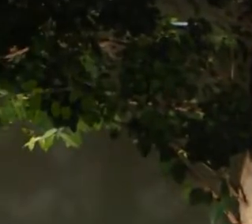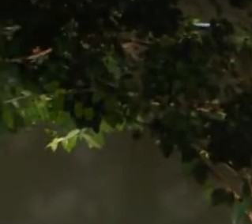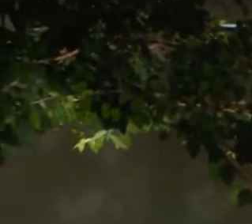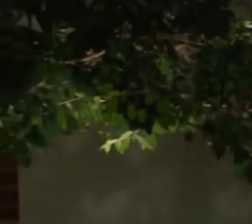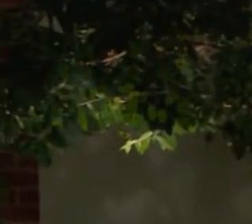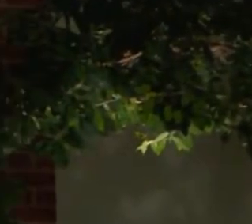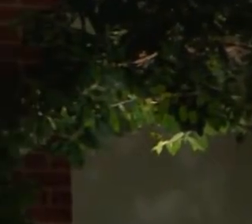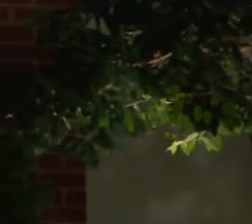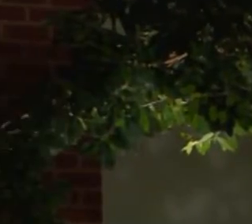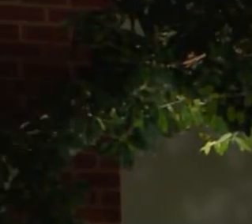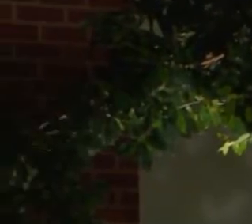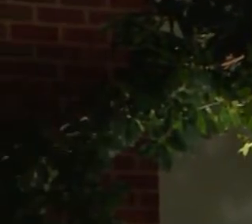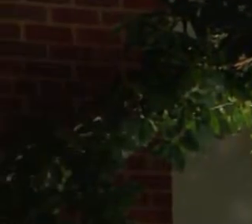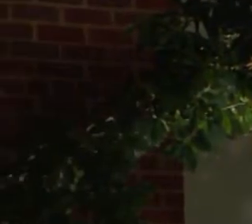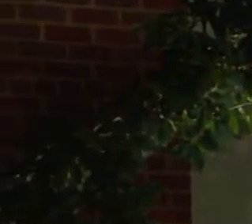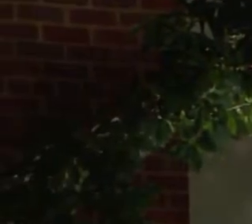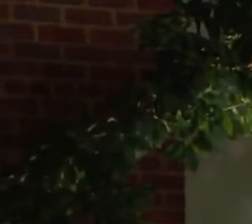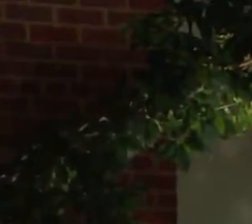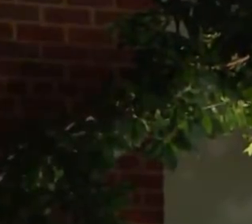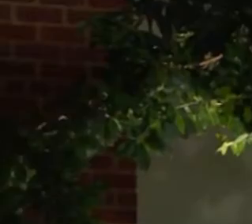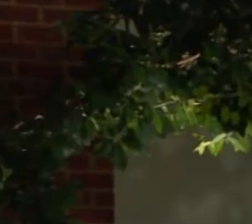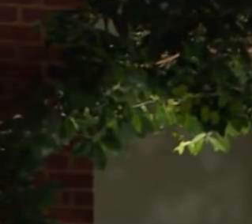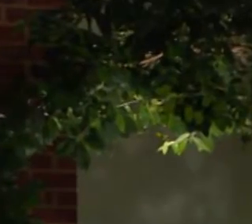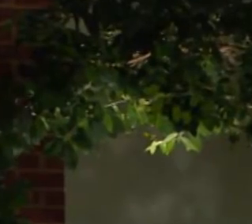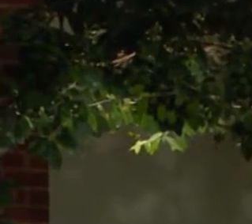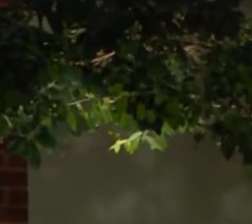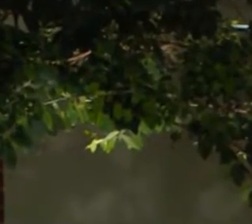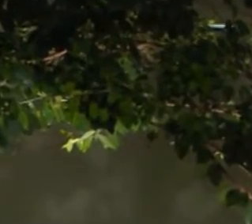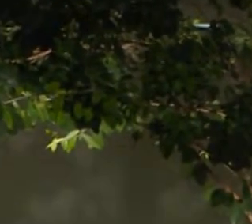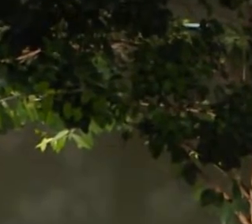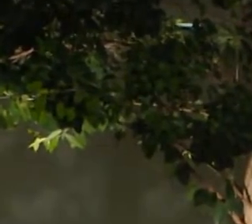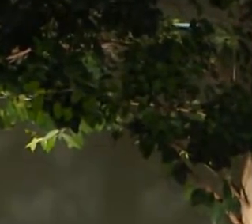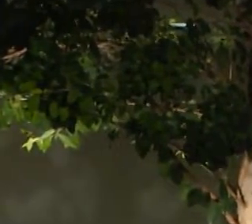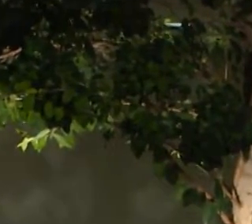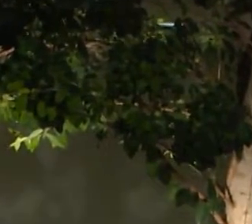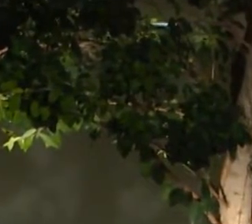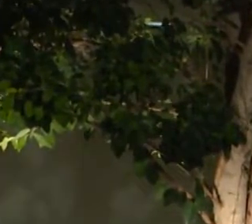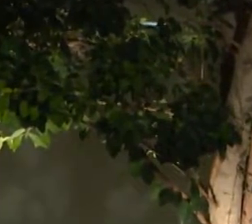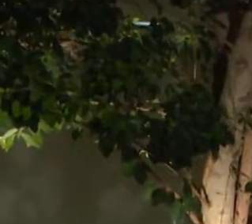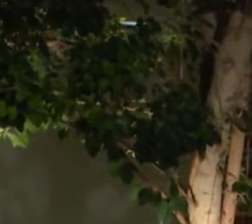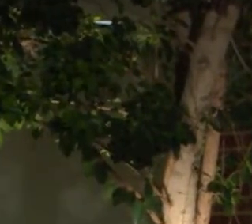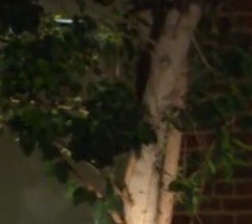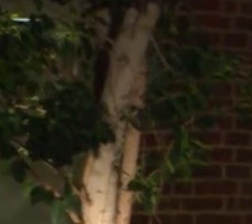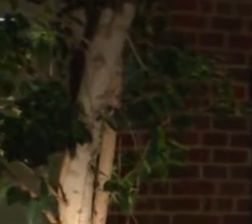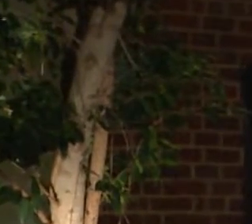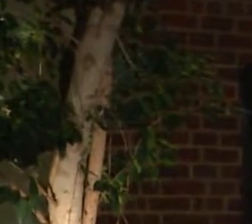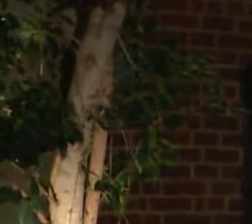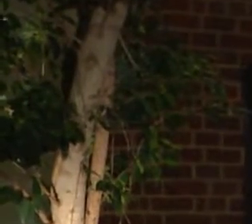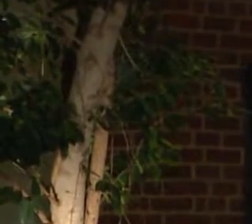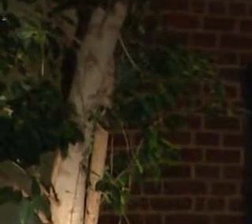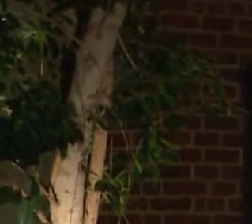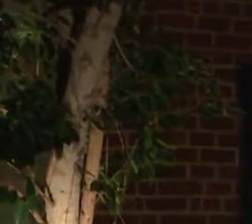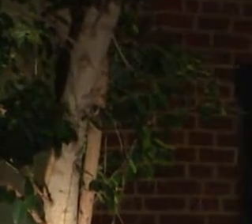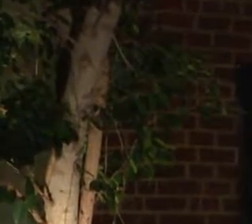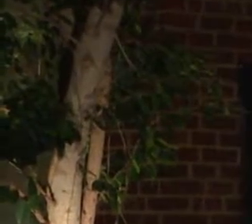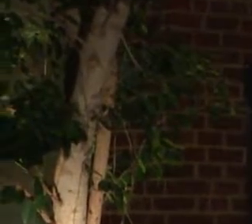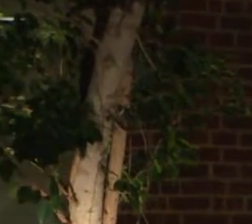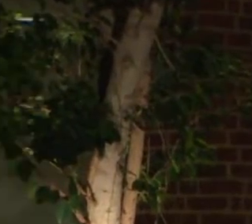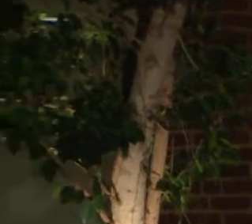THE EDUCATION CLUSTER, AS MATT REFERENCED BEFORE, INCLUDES A LOT OF OUR CRITICAL AGENCIES IN